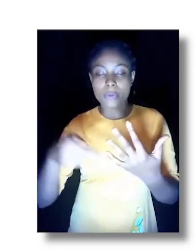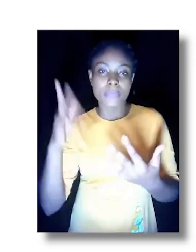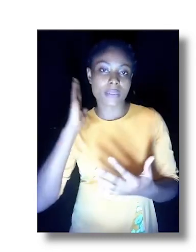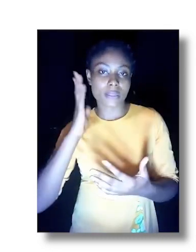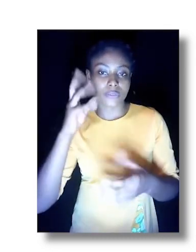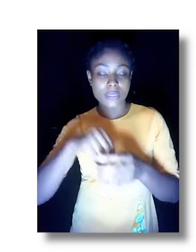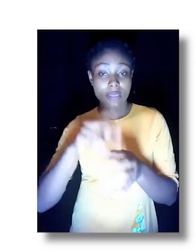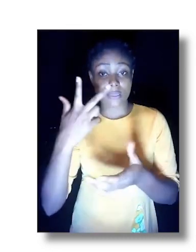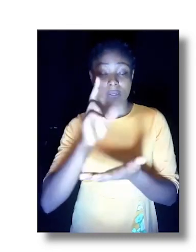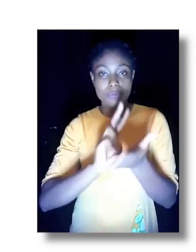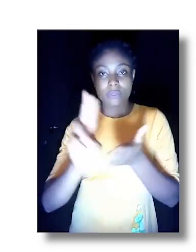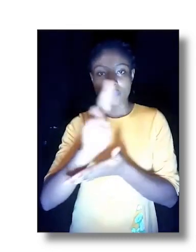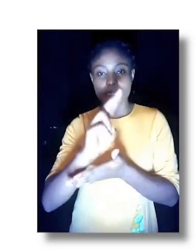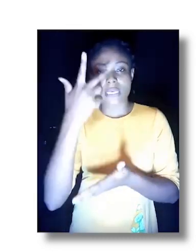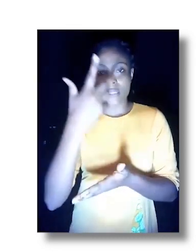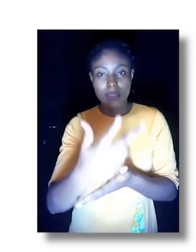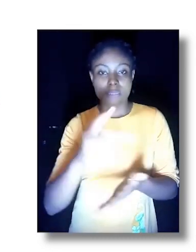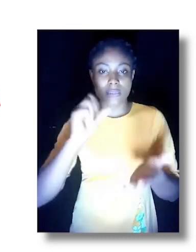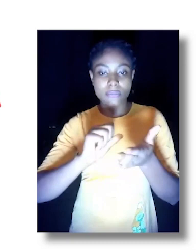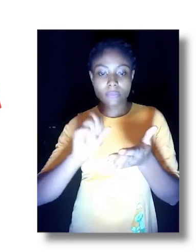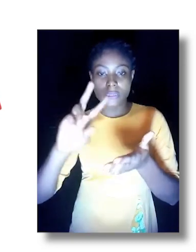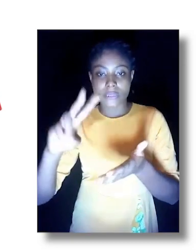for the Deaf, and 2 government ministries.